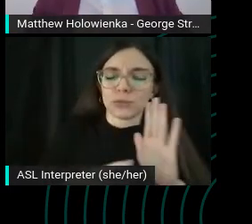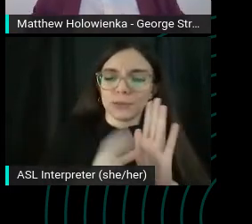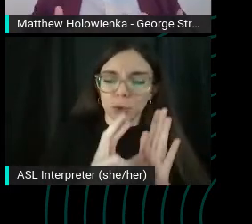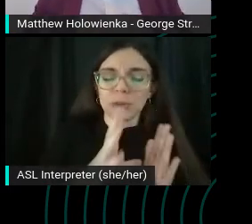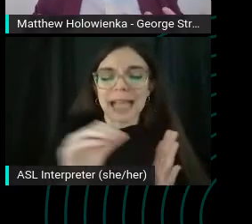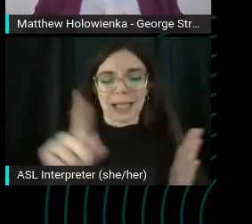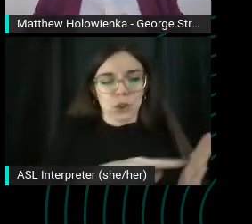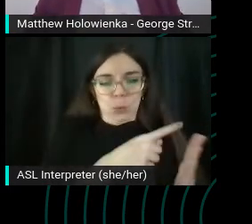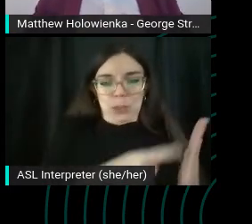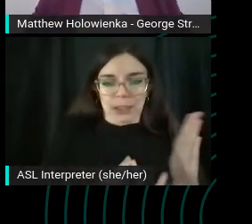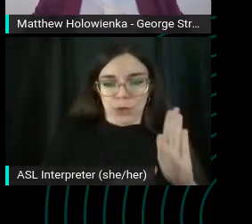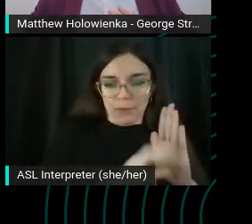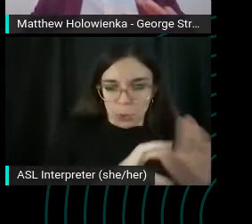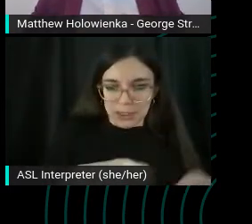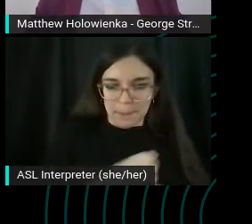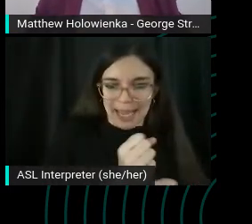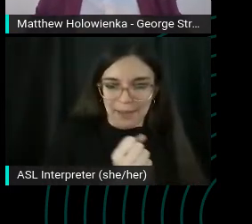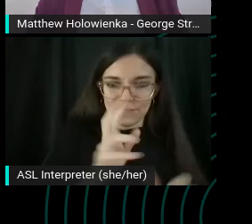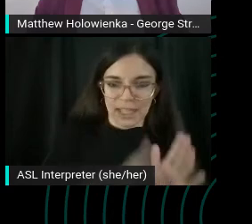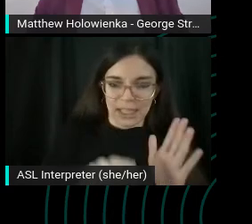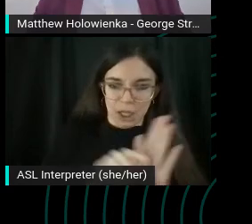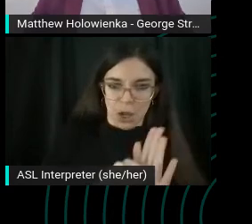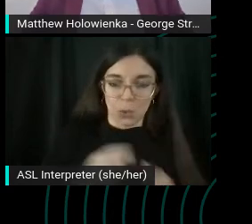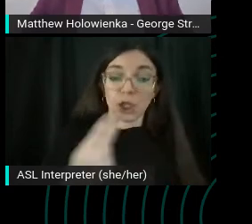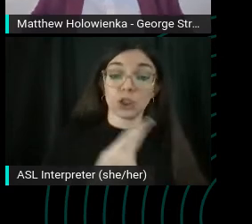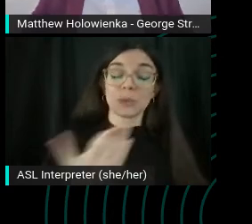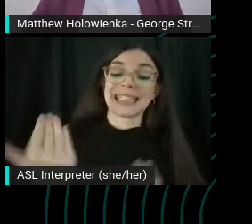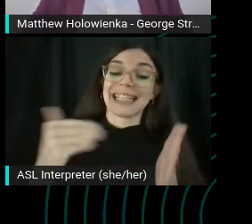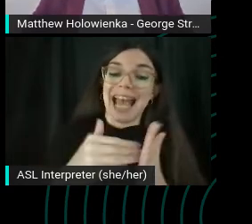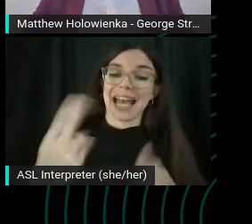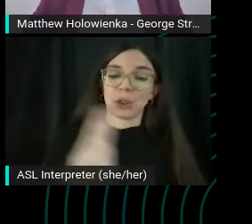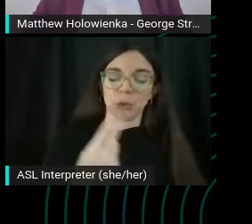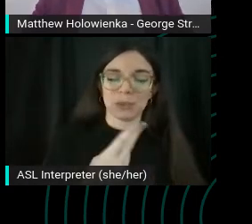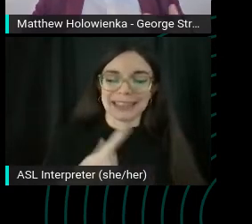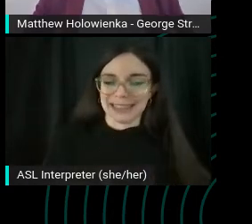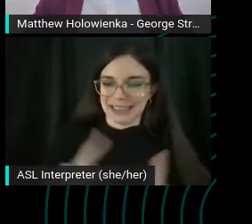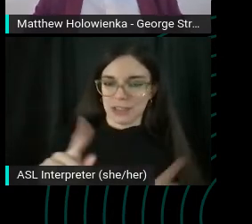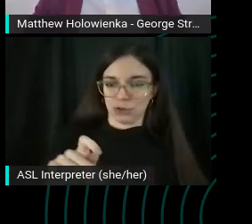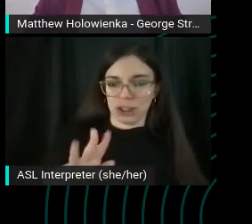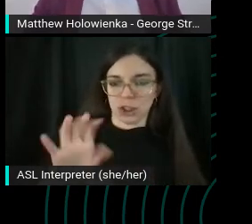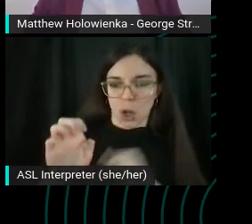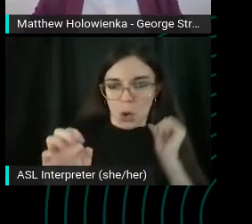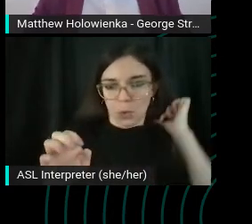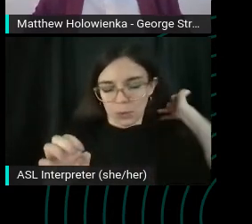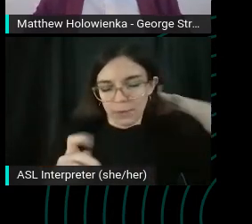And we did it again using a completely different tone for tiny beautiful things which was the season's serious drama.